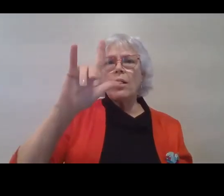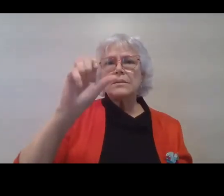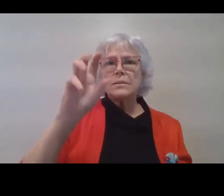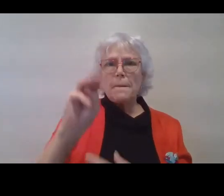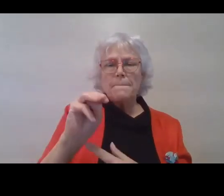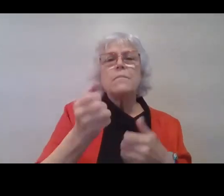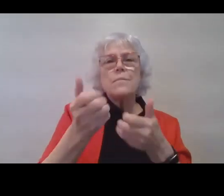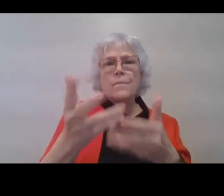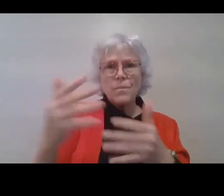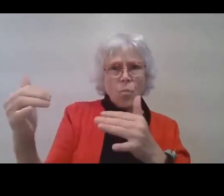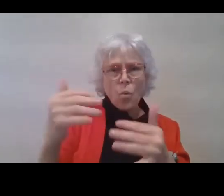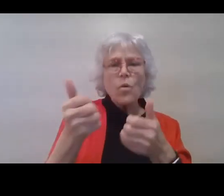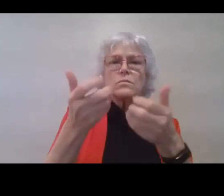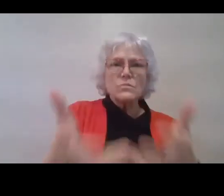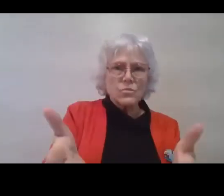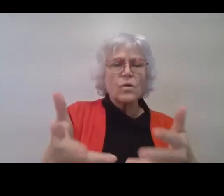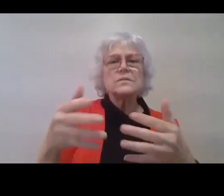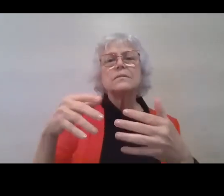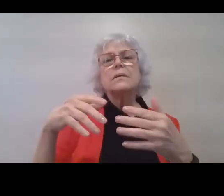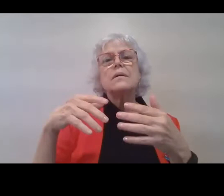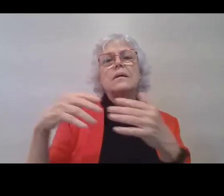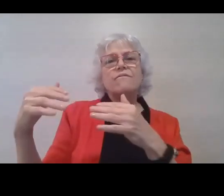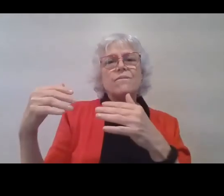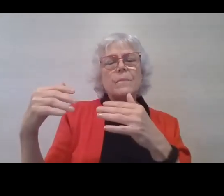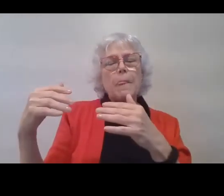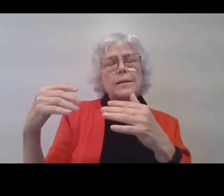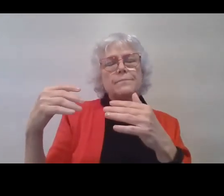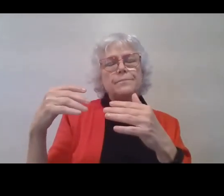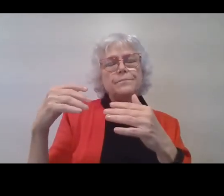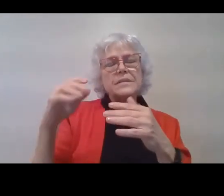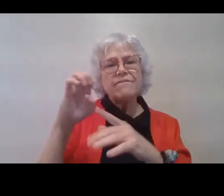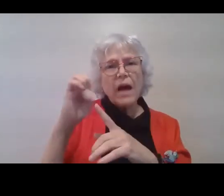destruction which creates and worsens illnesses and disabilities, often in